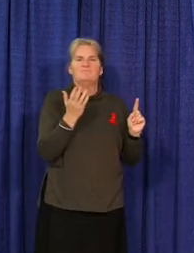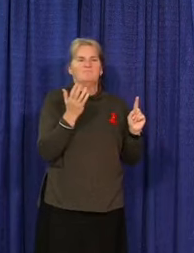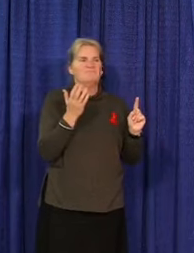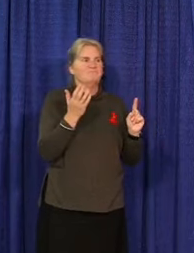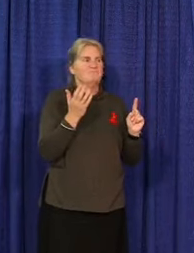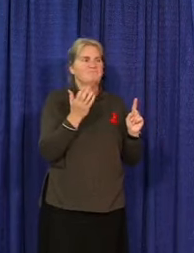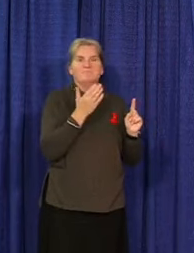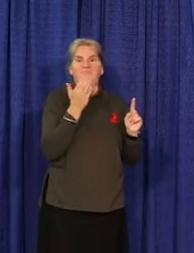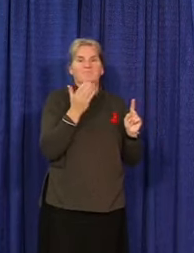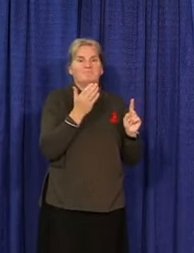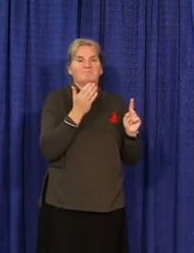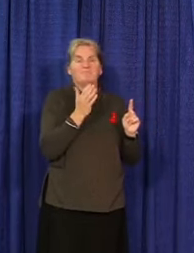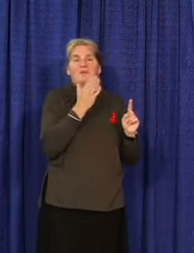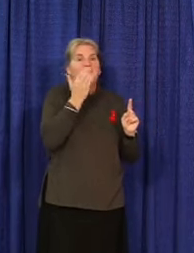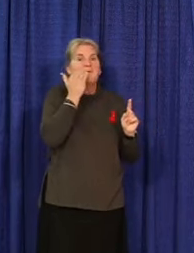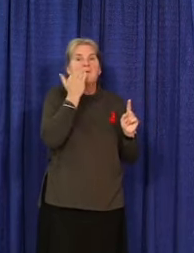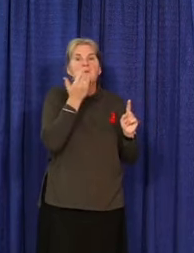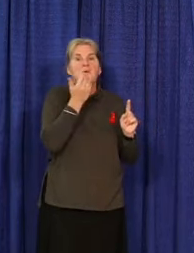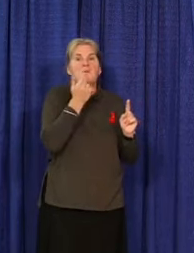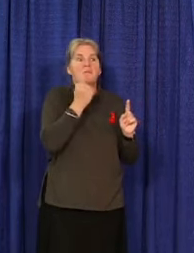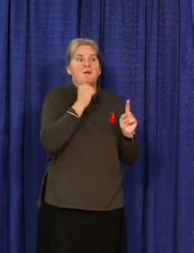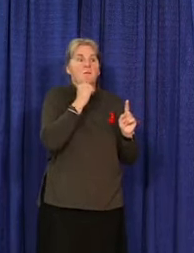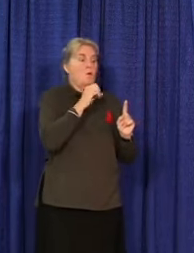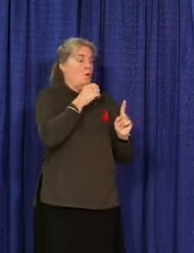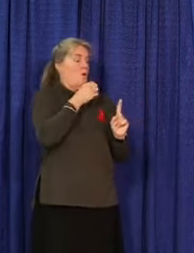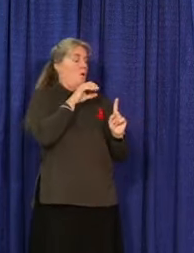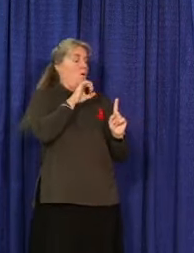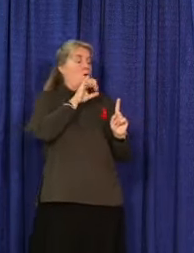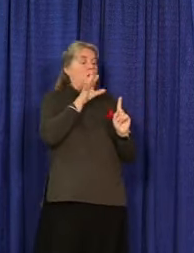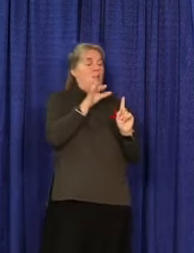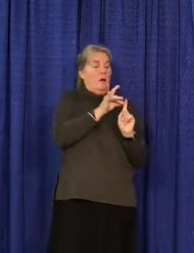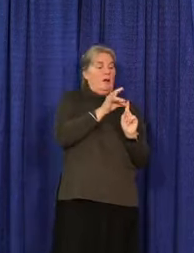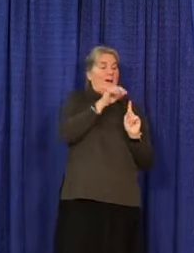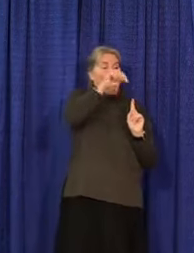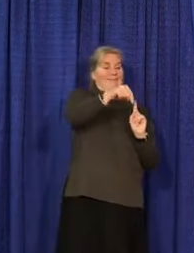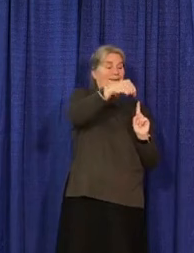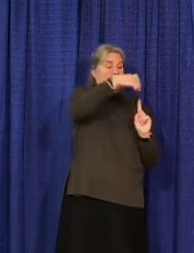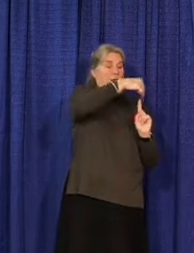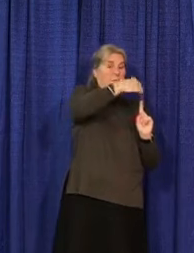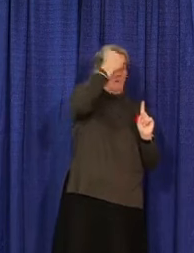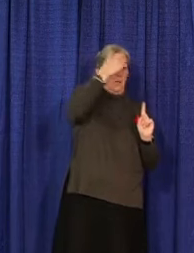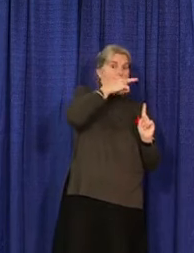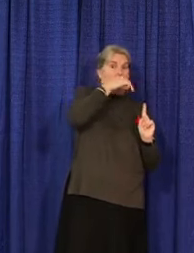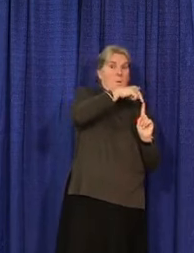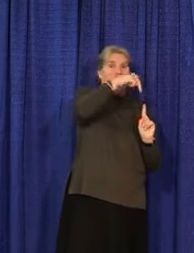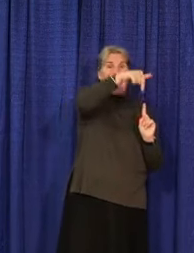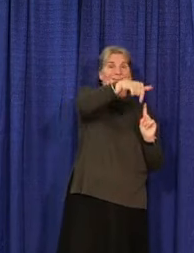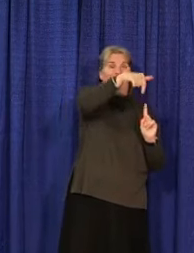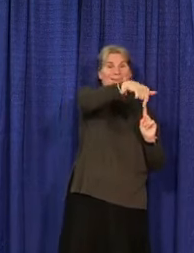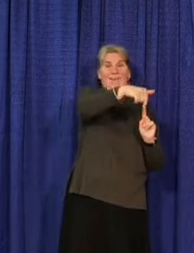positive with no exposure. Really again, that is why we do a lot of testing at the moment.